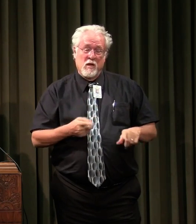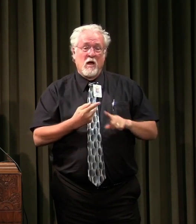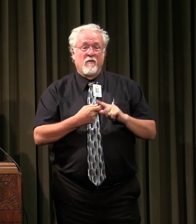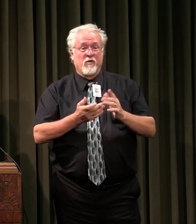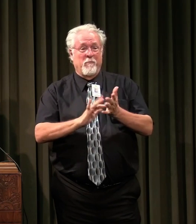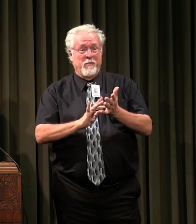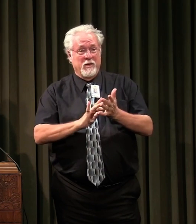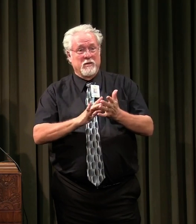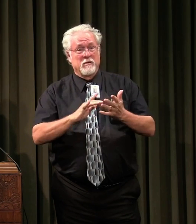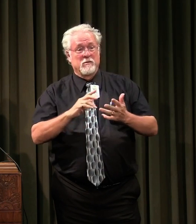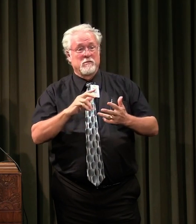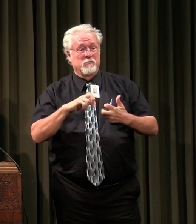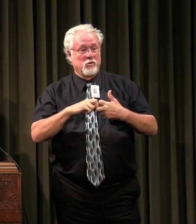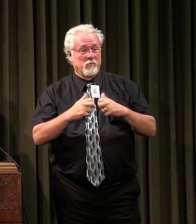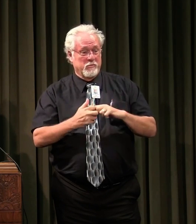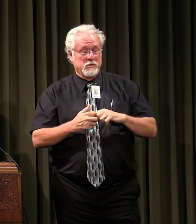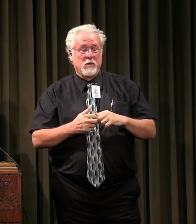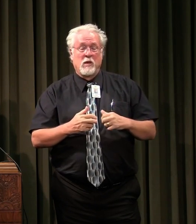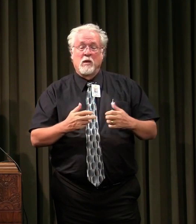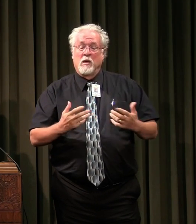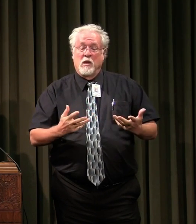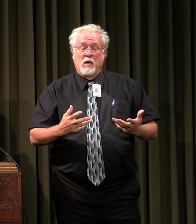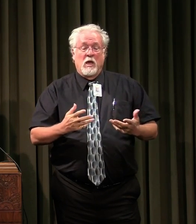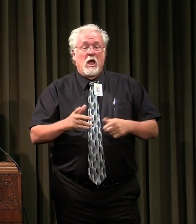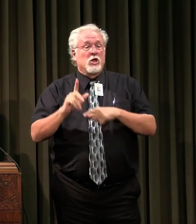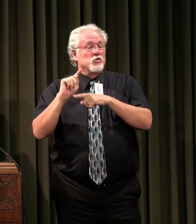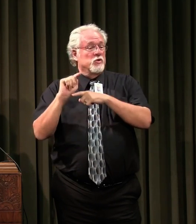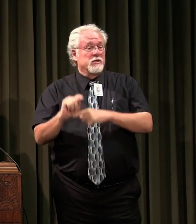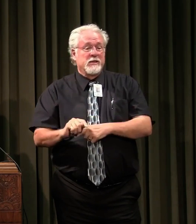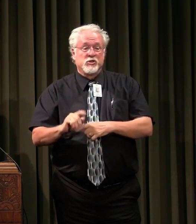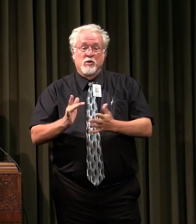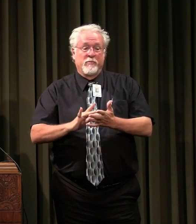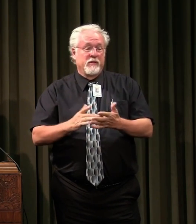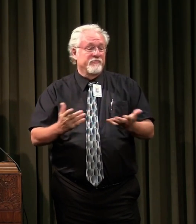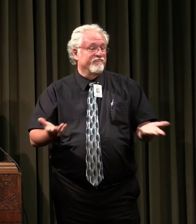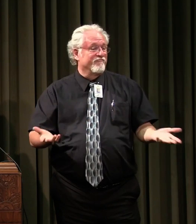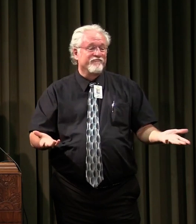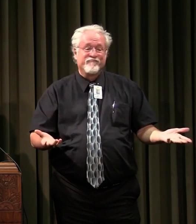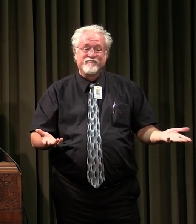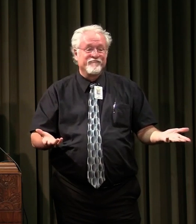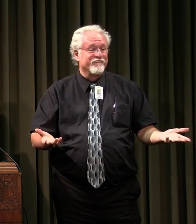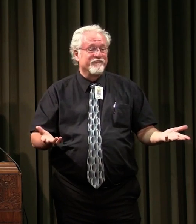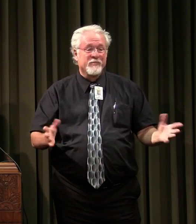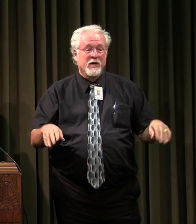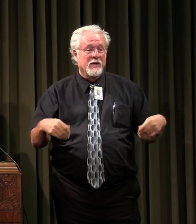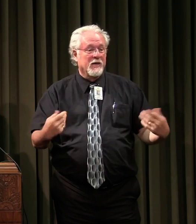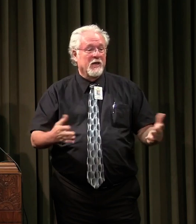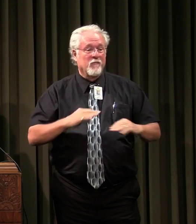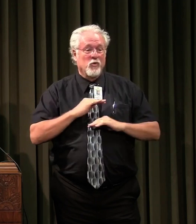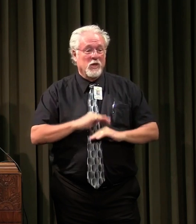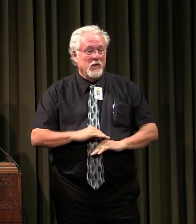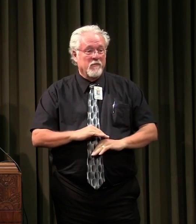conditions and traditional medicines are not providing relief in this is